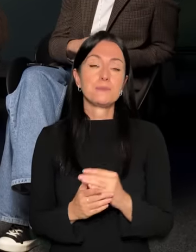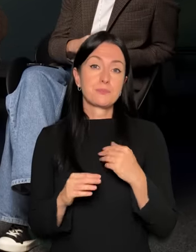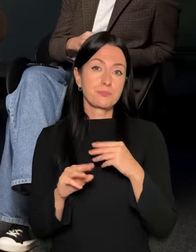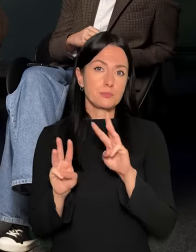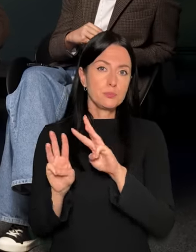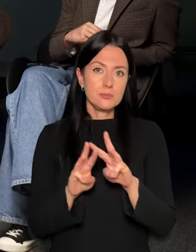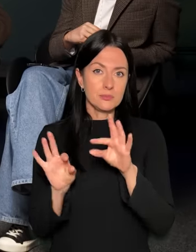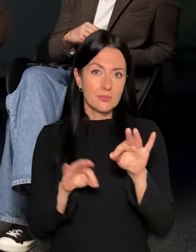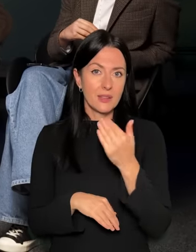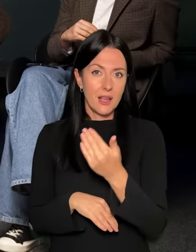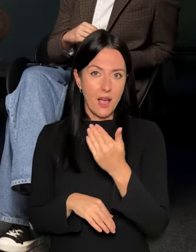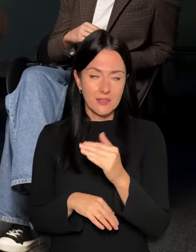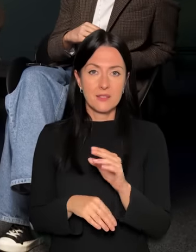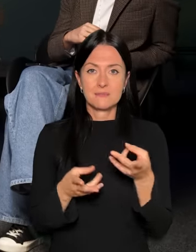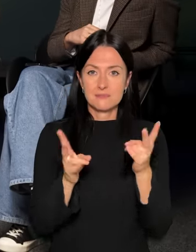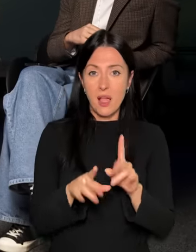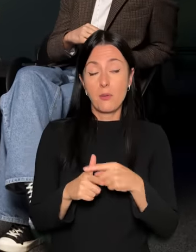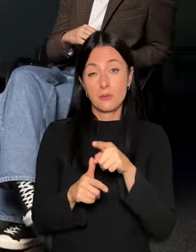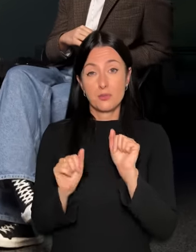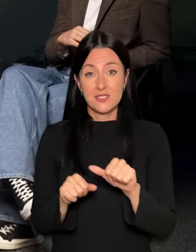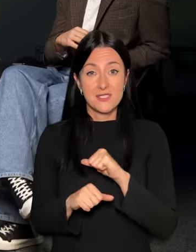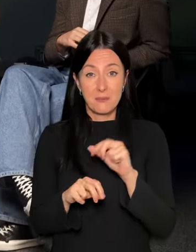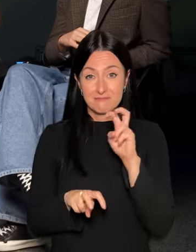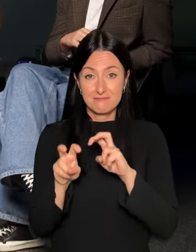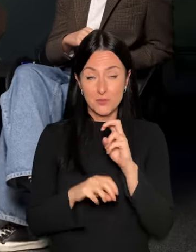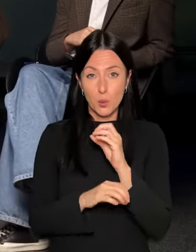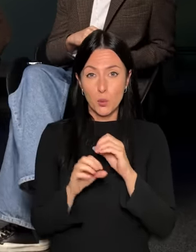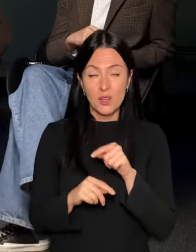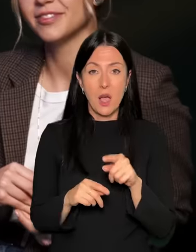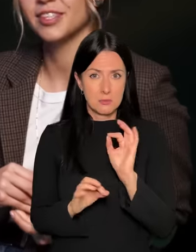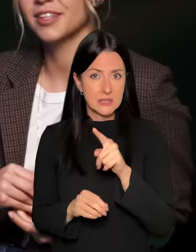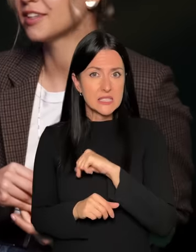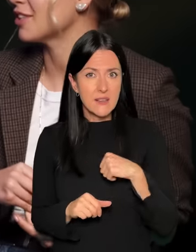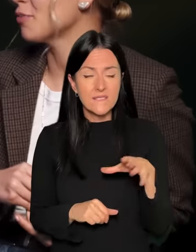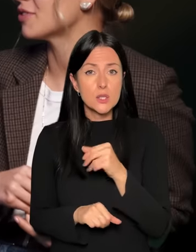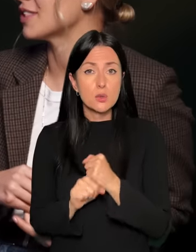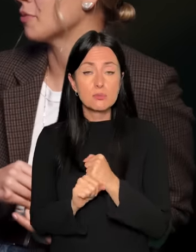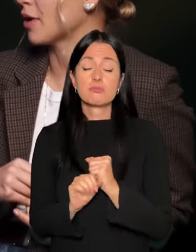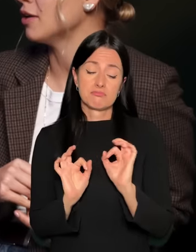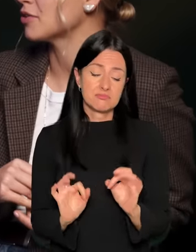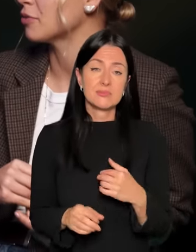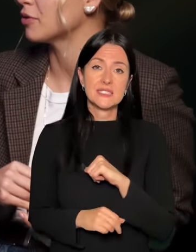We'll leave a link to Vlad's channel, or you can search for it yourself. You do everything yourself, right?